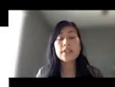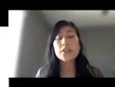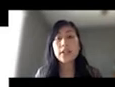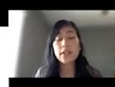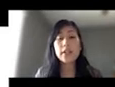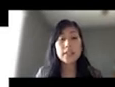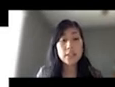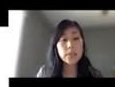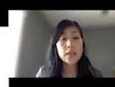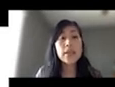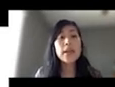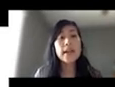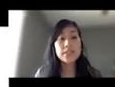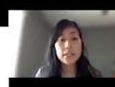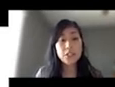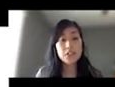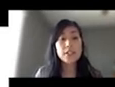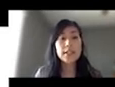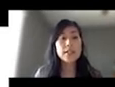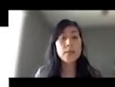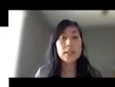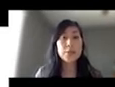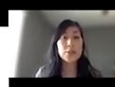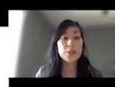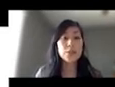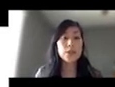That's you're eating and sleeping and leisure that's being able to